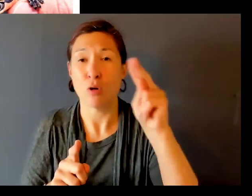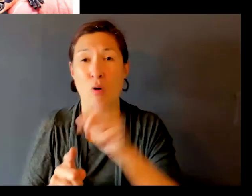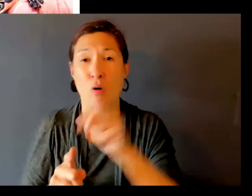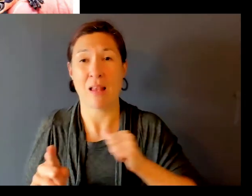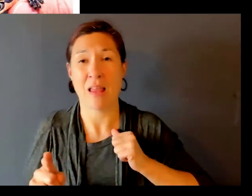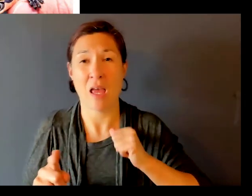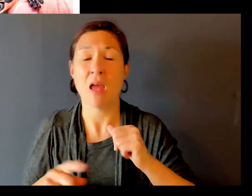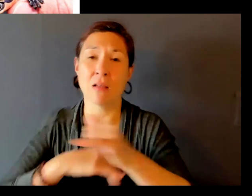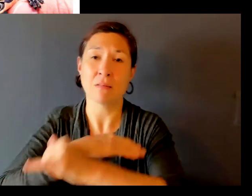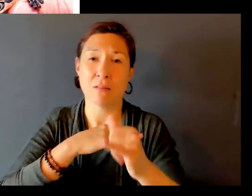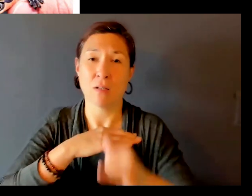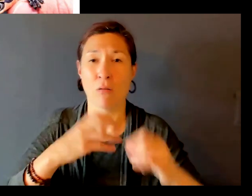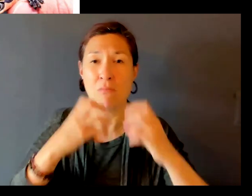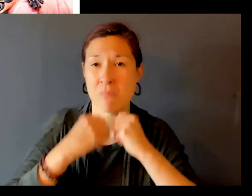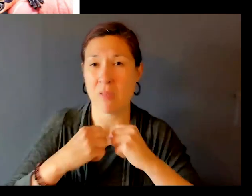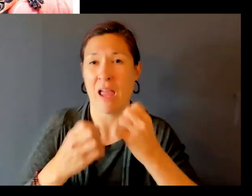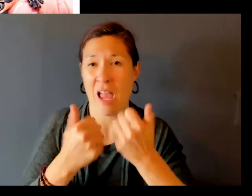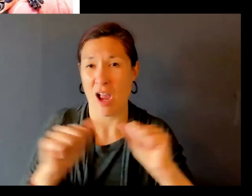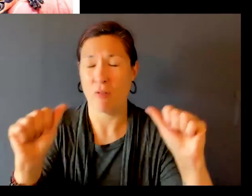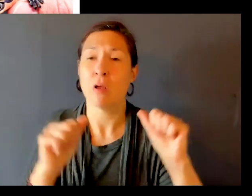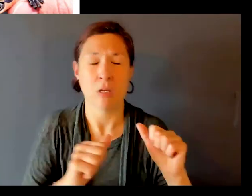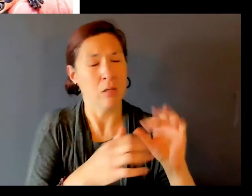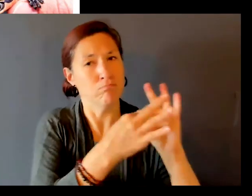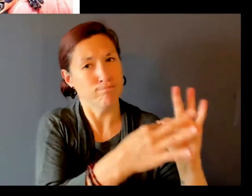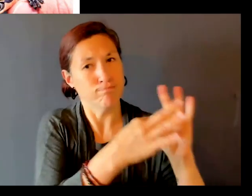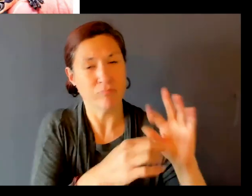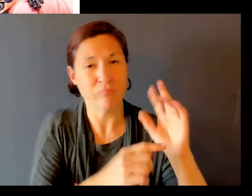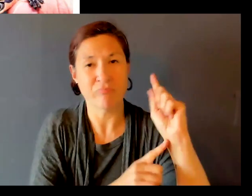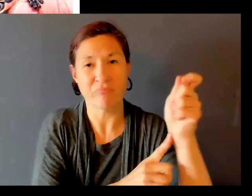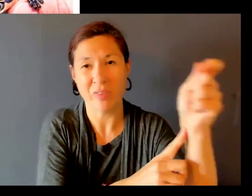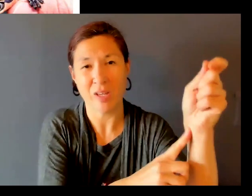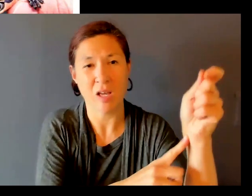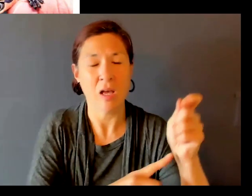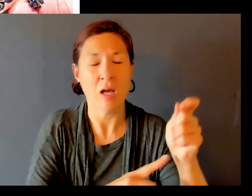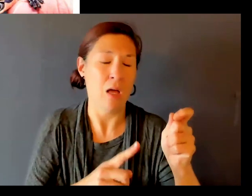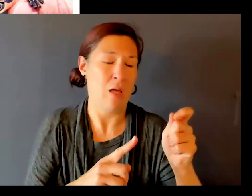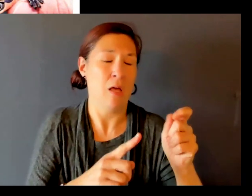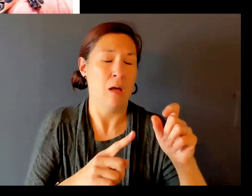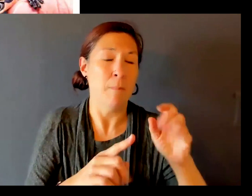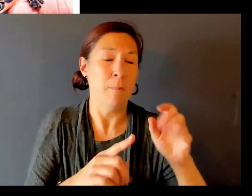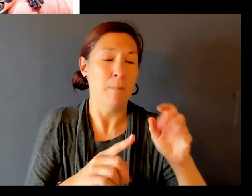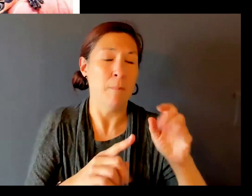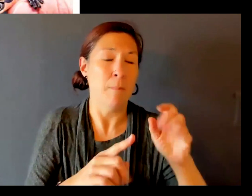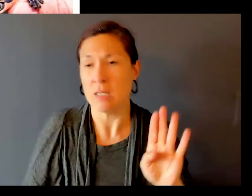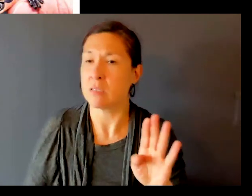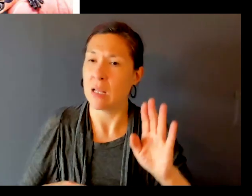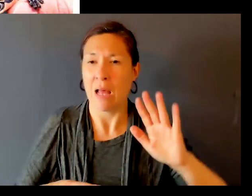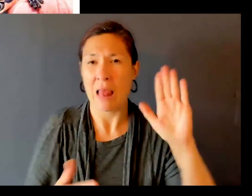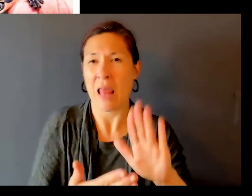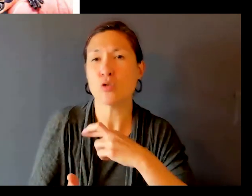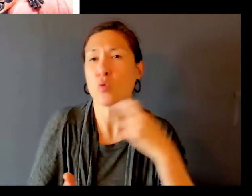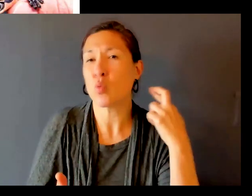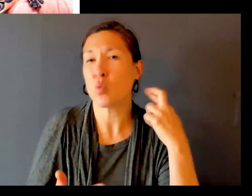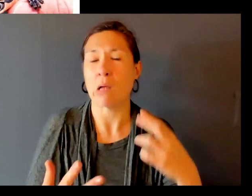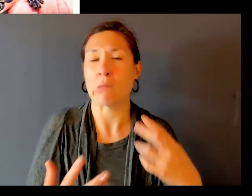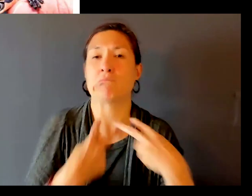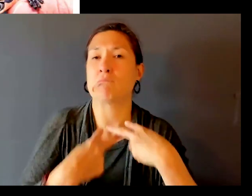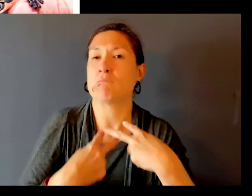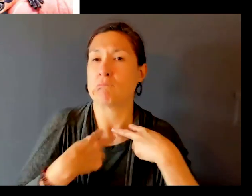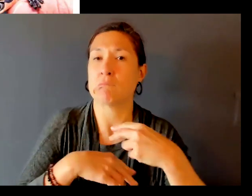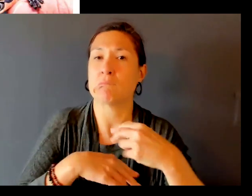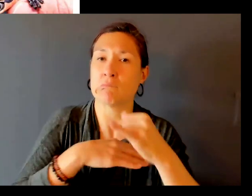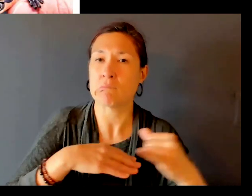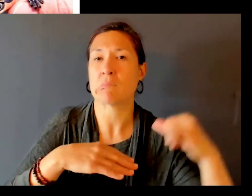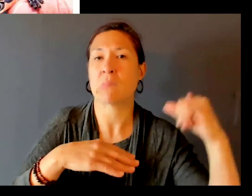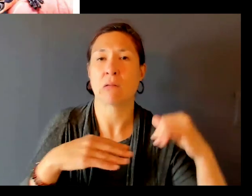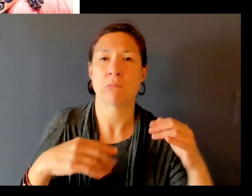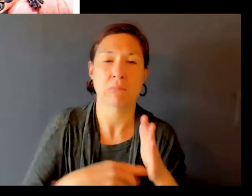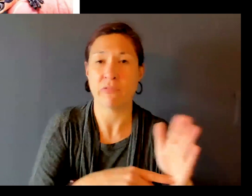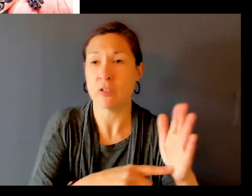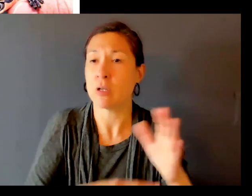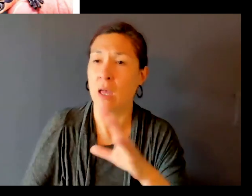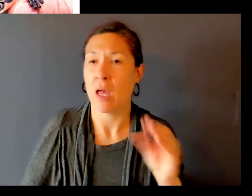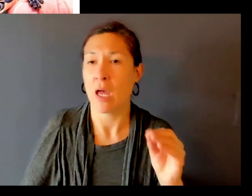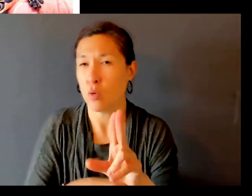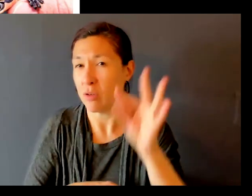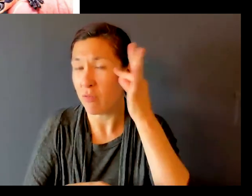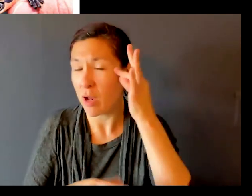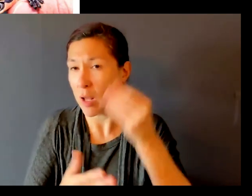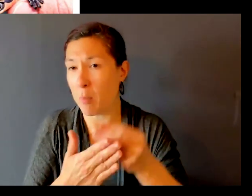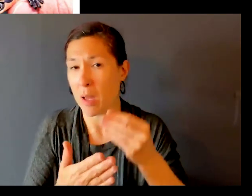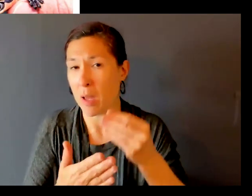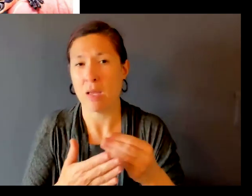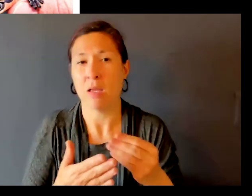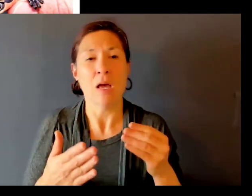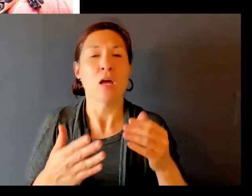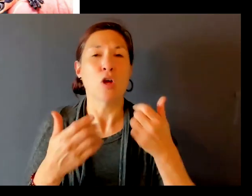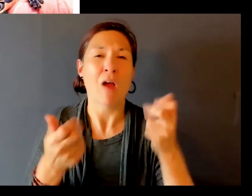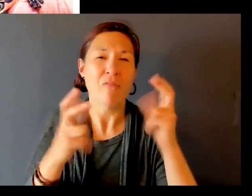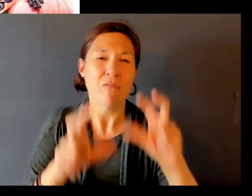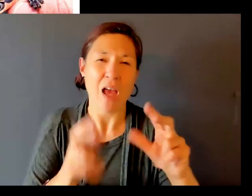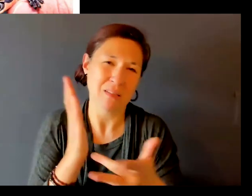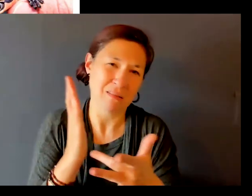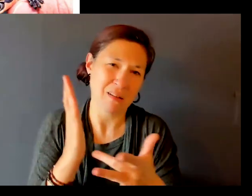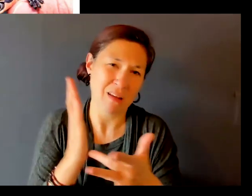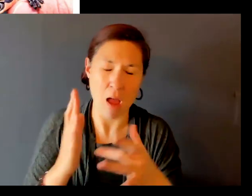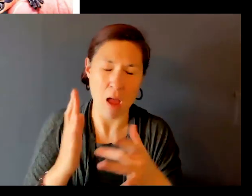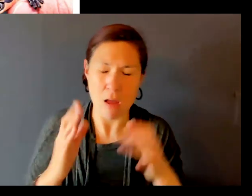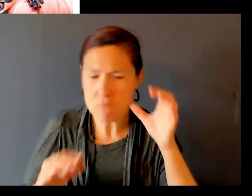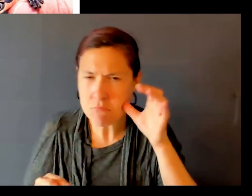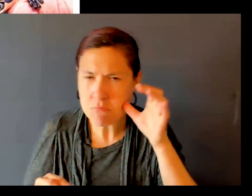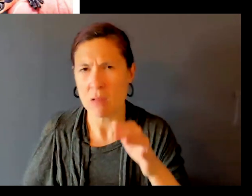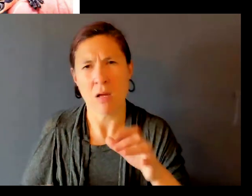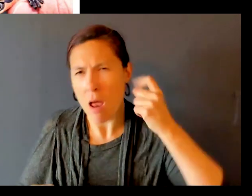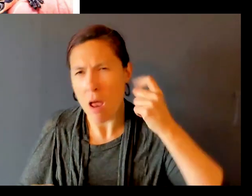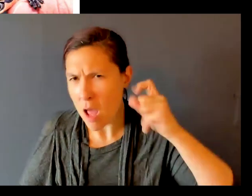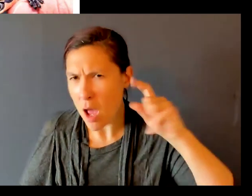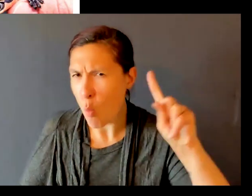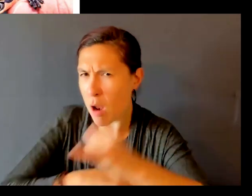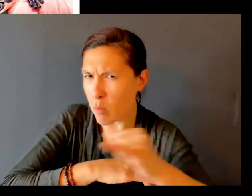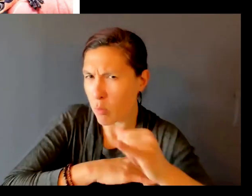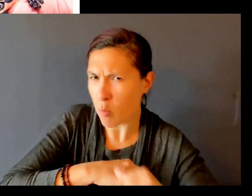To start, what is biodiversity? It is life on Earth, it is nature that has inherent value, intertwined with history and culture, sustains our wealth and economy, and enriches our quality of life. And why biodiversity goals. At its most simple, biodiversity measures are lens through which to understand and support the health of our environment if a pathway to work together for a better future.